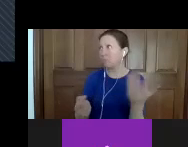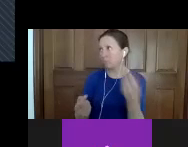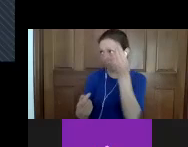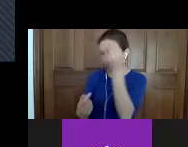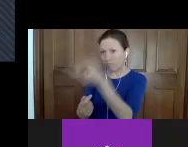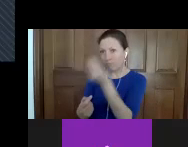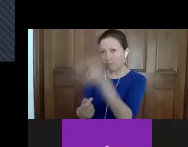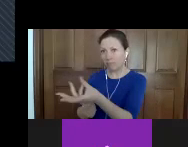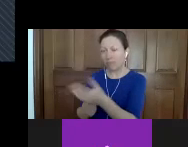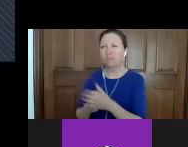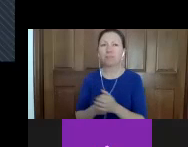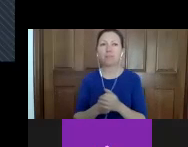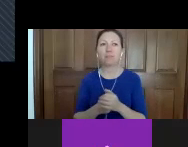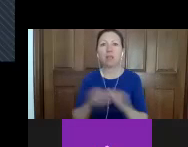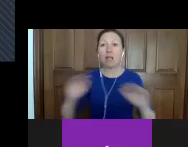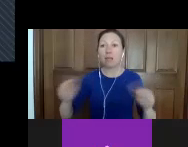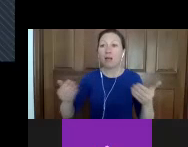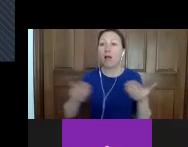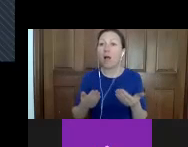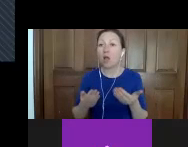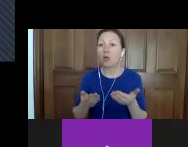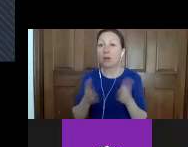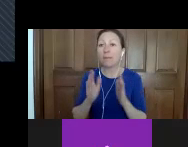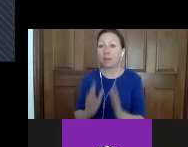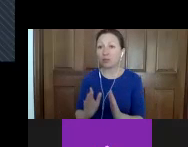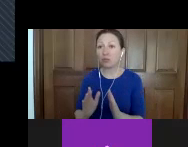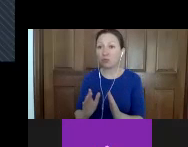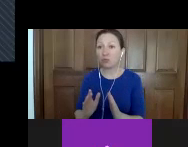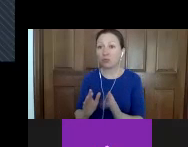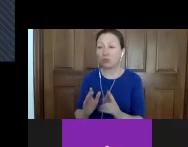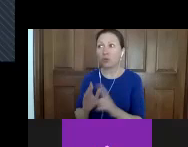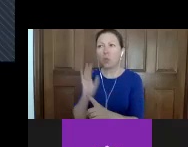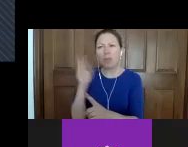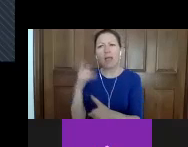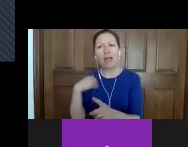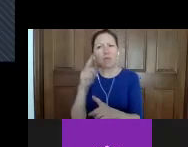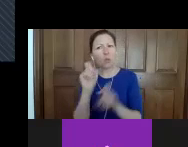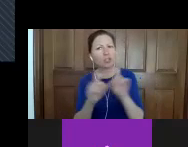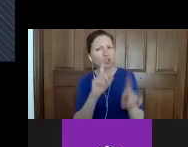accommodations will help you, your recruiter is the best person to help negotiate and navigate